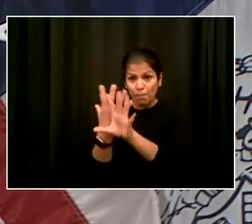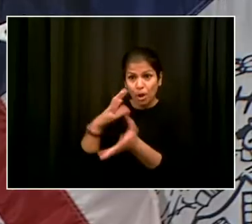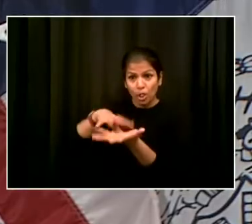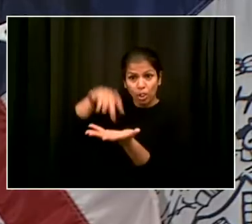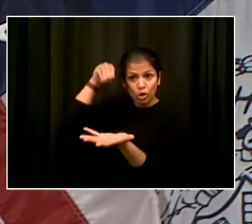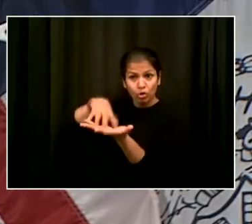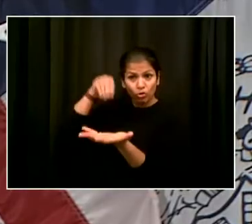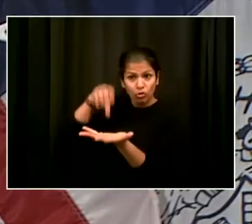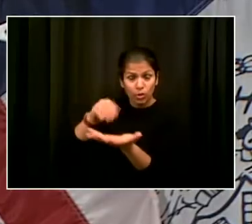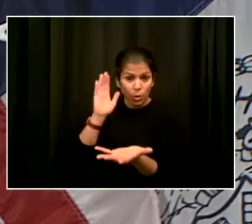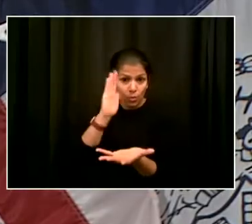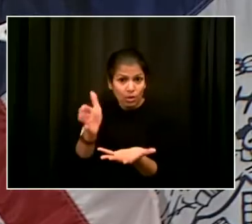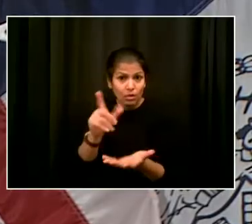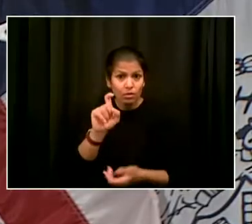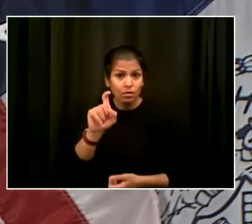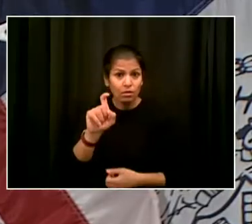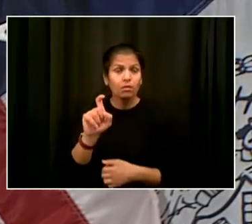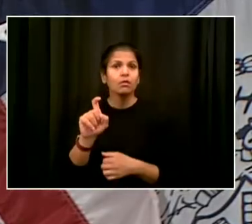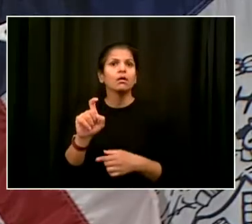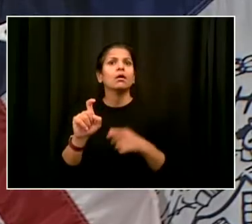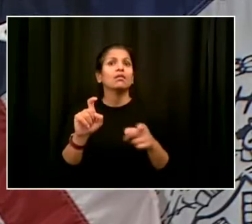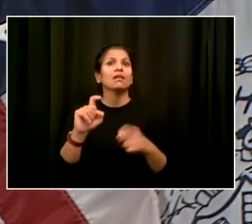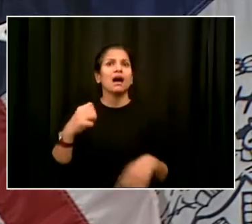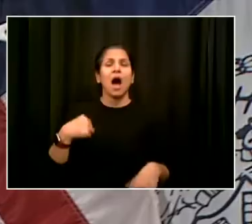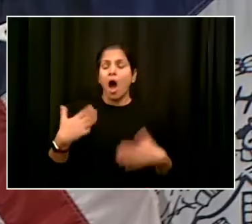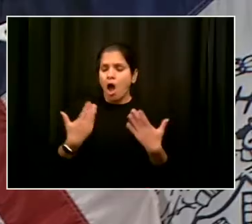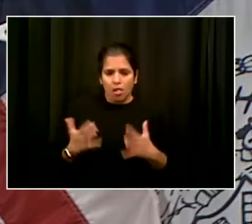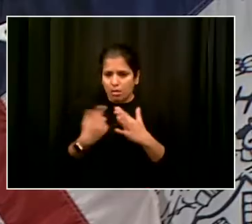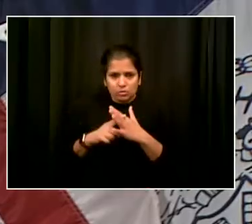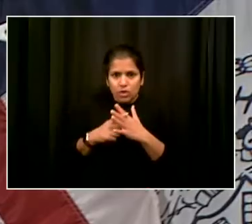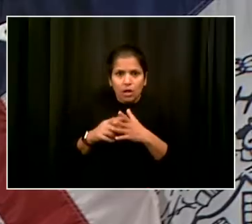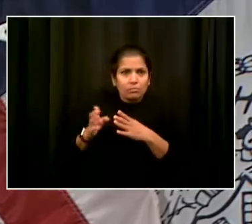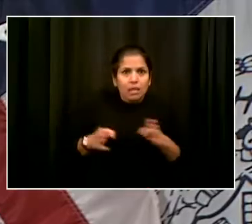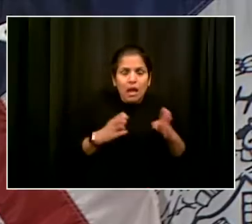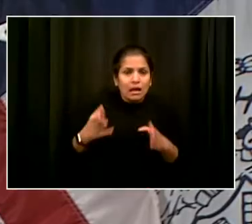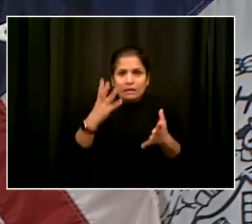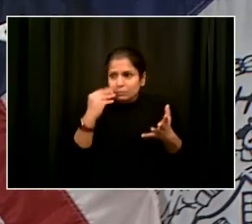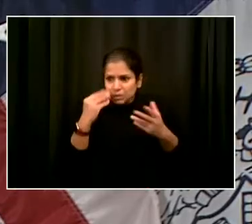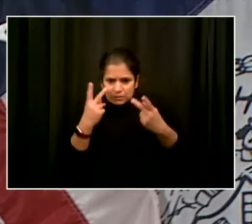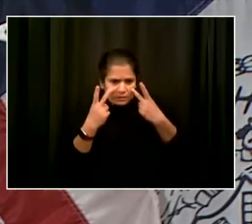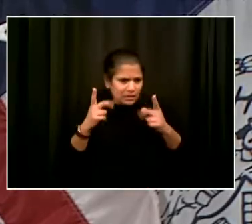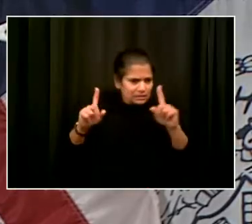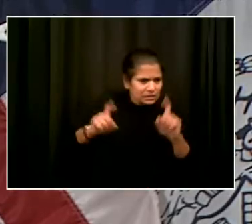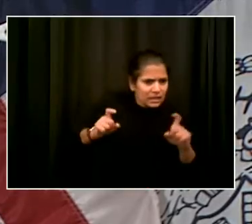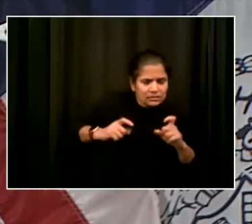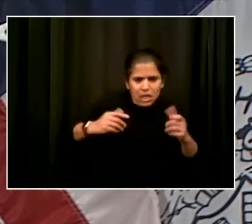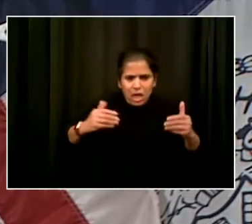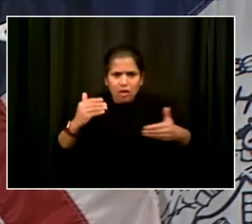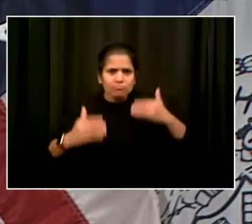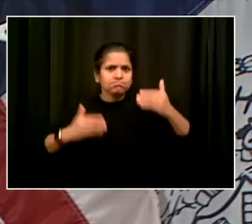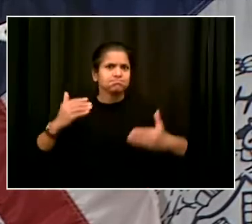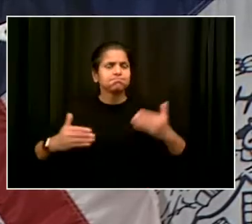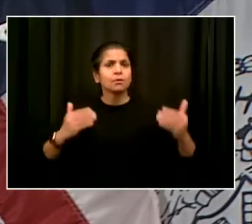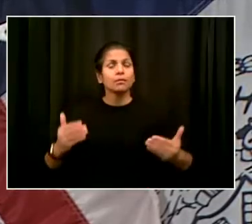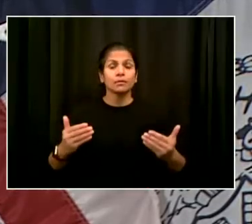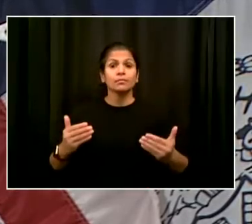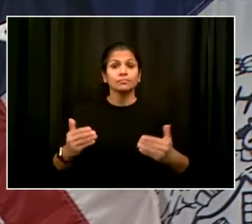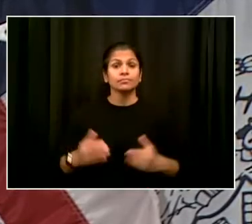CHANCELLOR CONSIDERING A REMOTE LEARNING COMPONENT TO THIS GIVEN THAT YOU HAVE HAD THIS EXPERIENCE